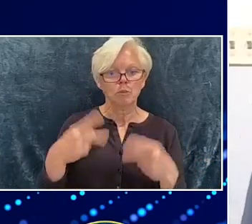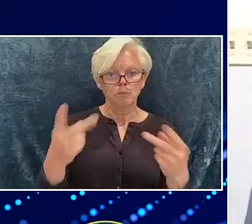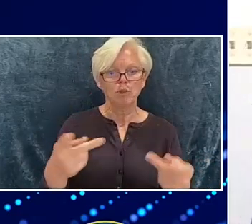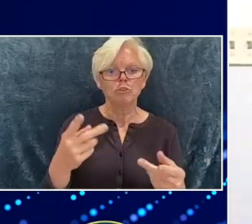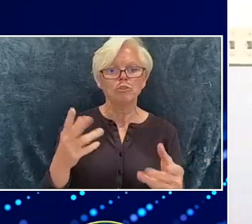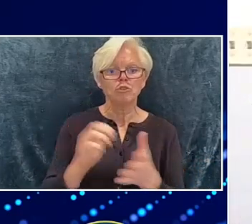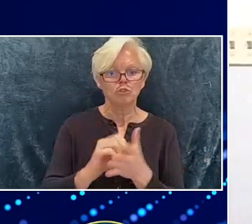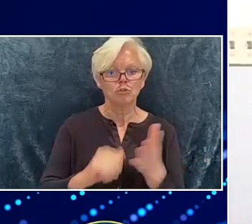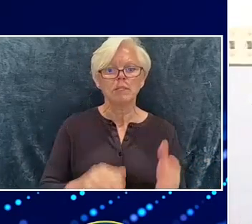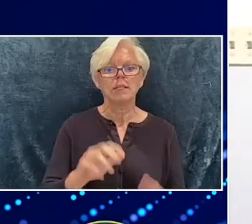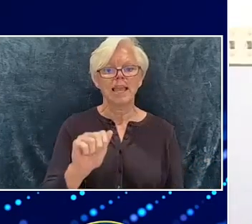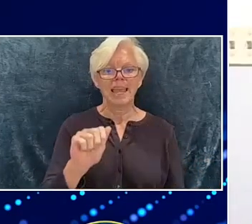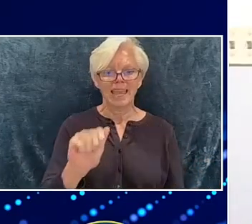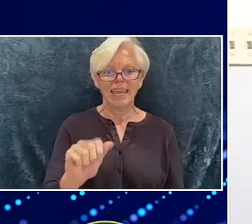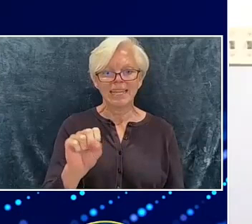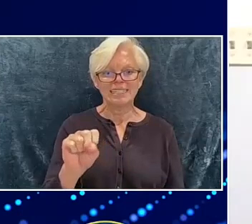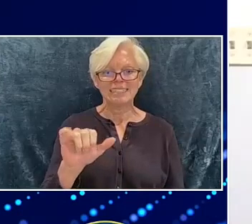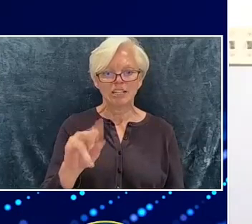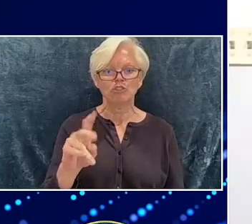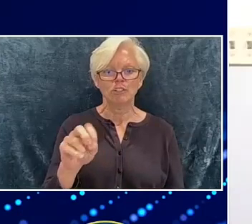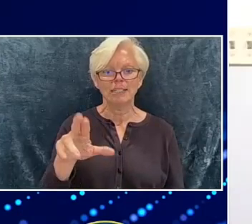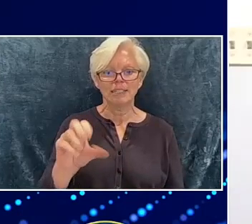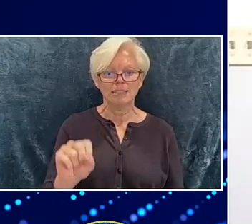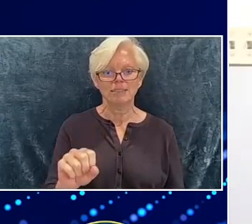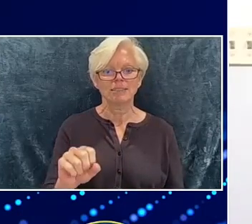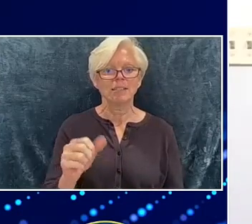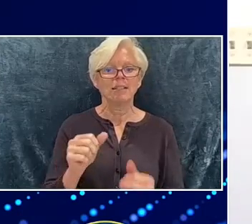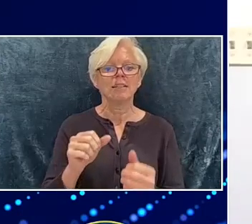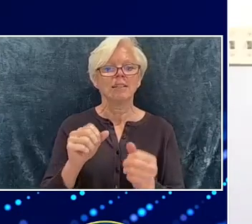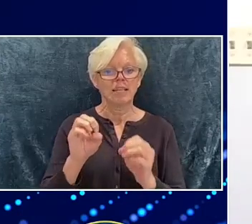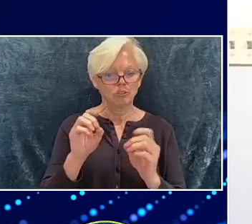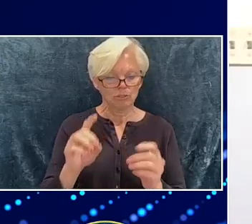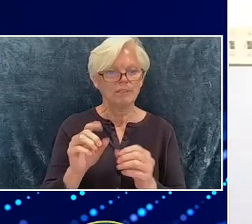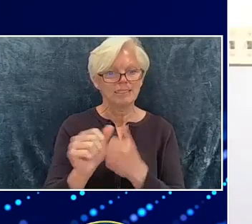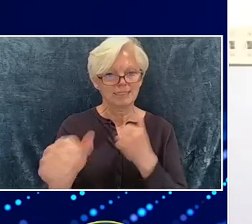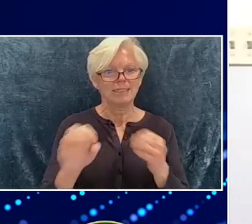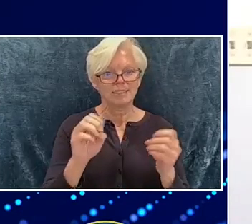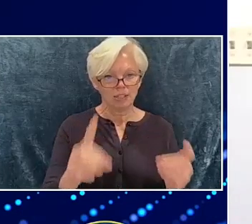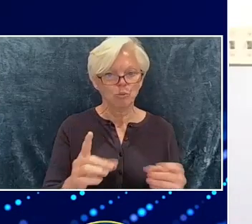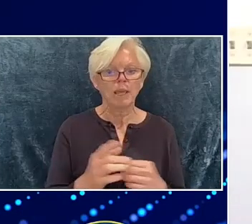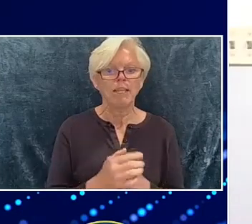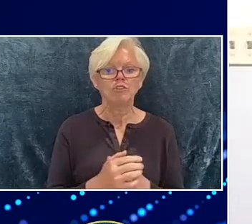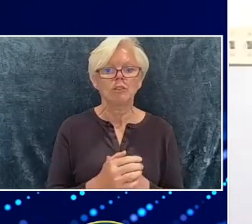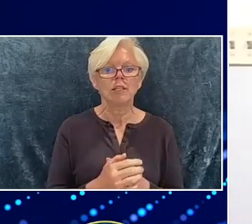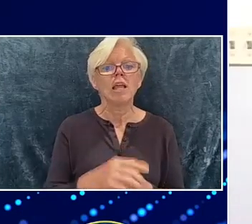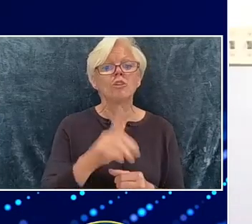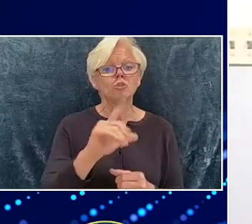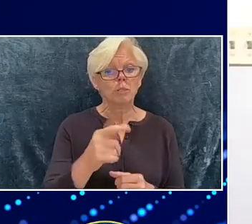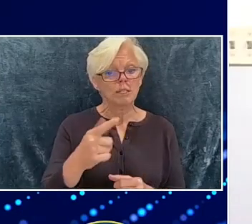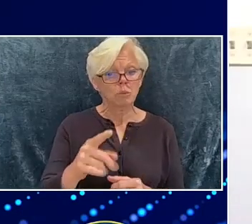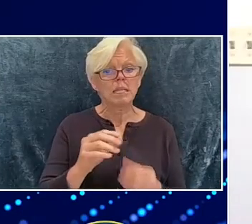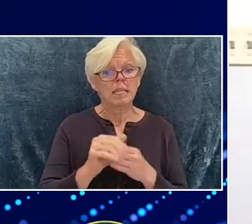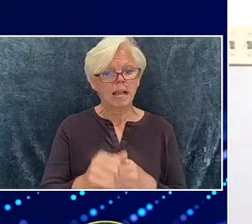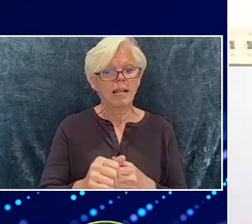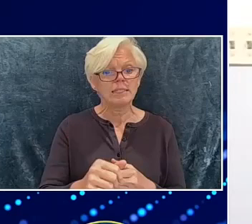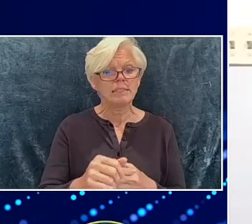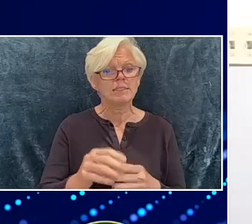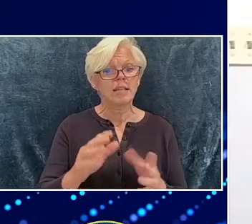In 2021, the guidance on distance education was clear and effective. However, the recent decision to question